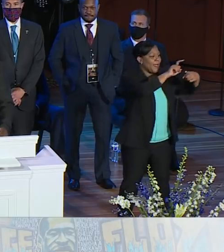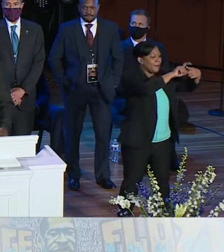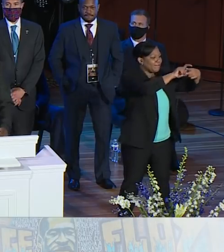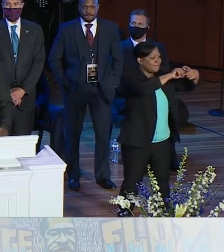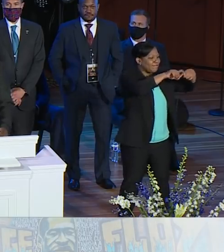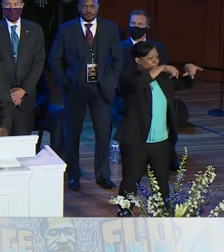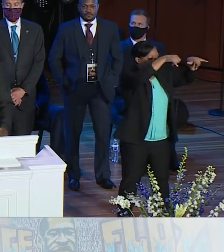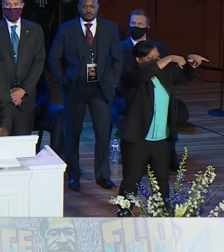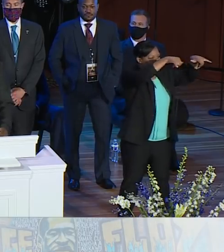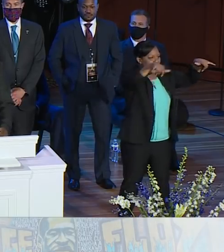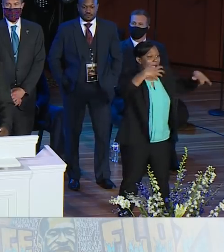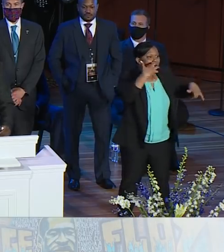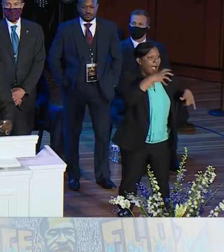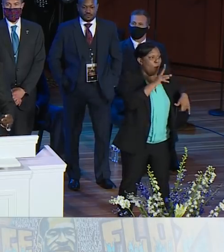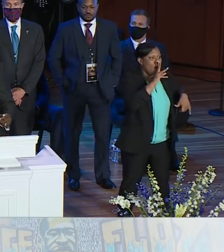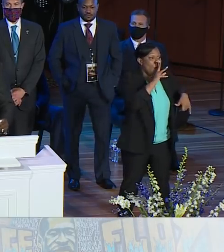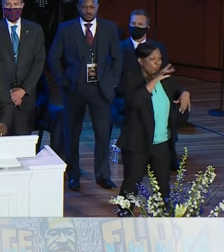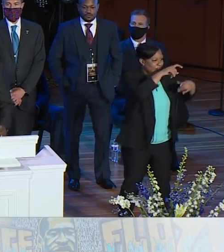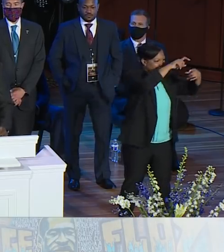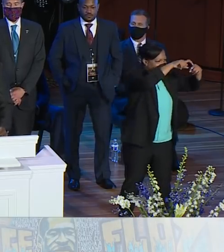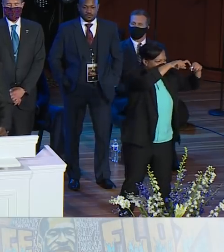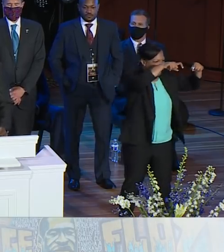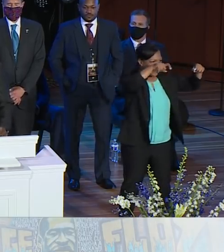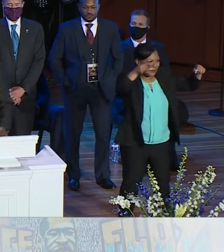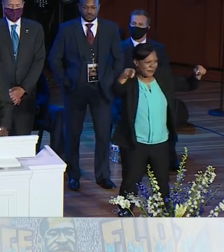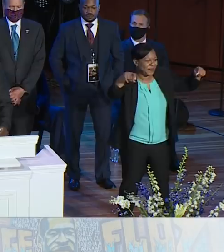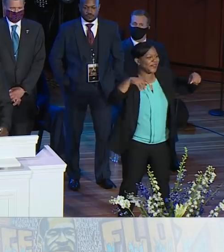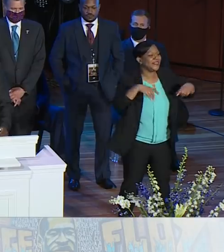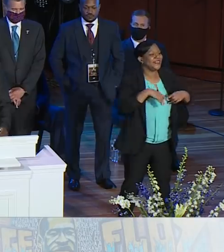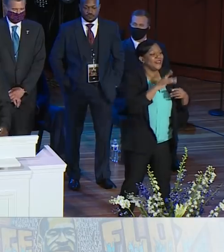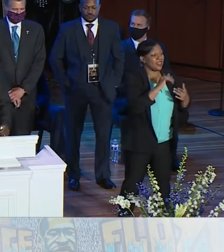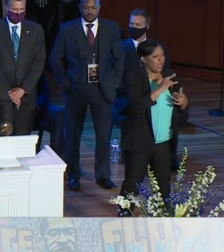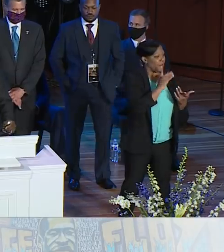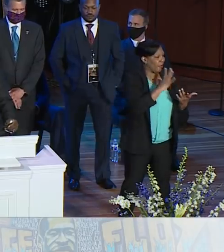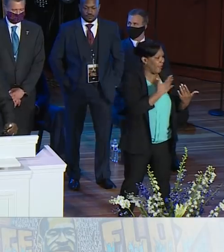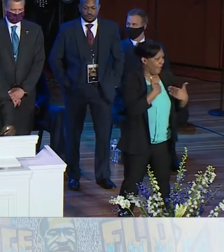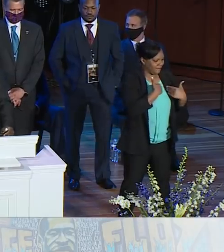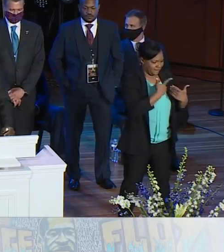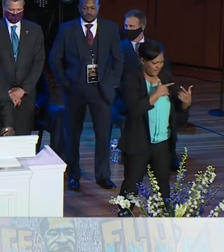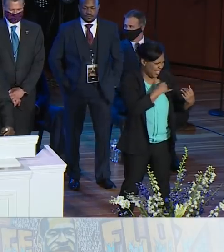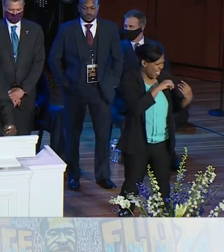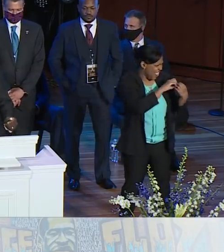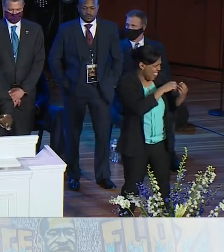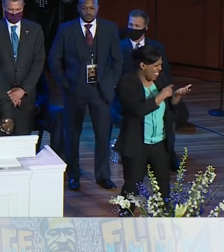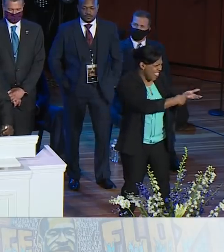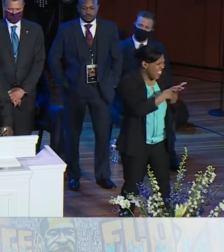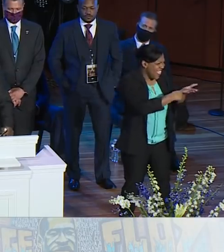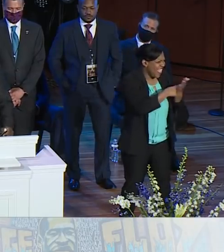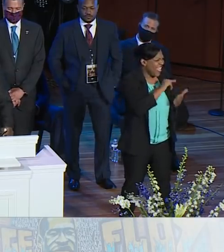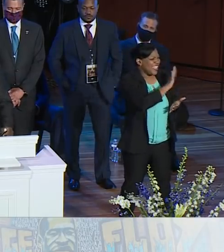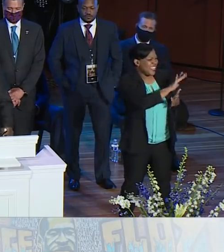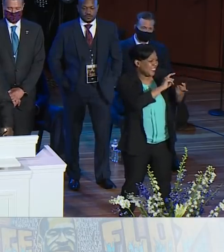AFTER THAT, WE WOULD TAKE THE SOCKS AND HANG THEM OVER THE HOT WATER HEATER. AND WE'D TAKE THE UNDERWEAR AND HANG THEM OVER THERE.